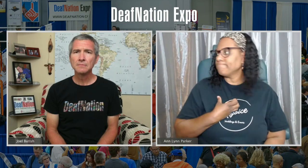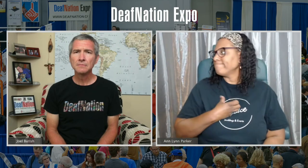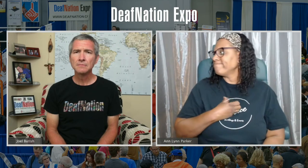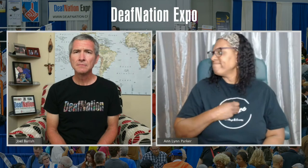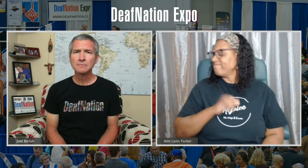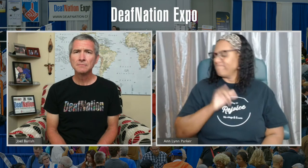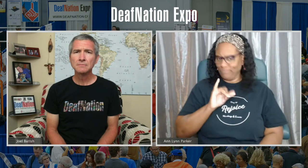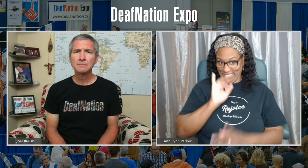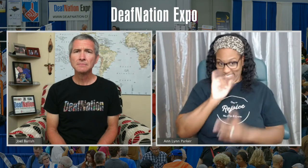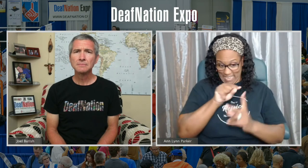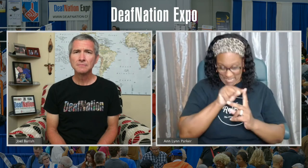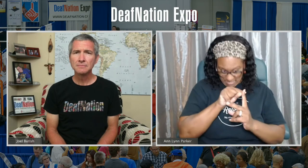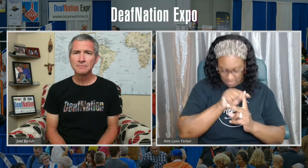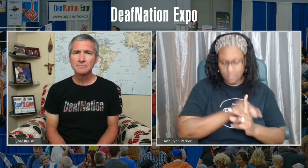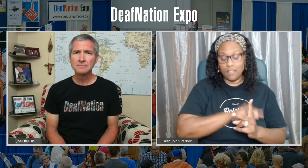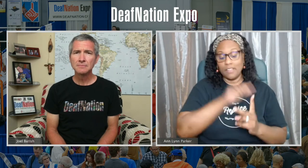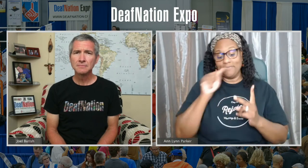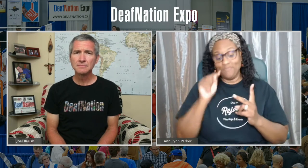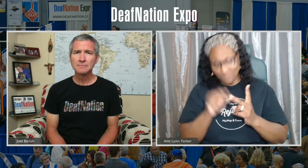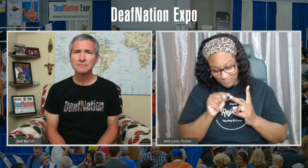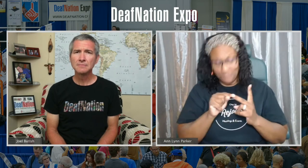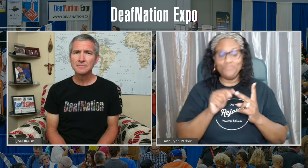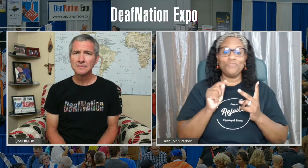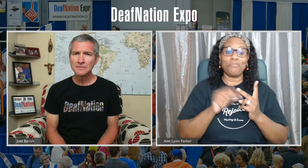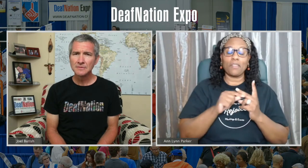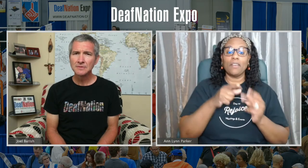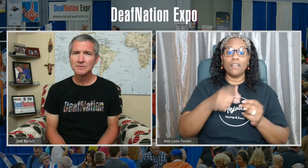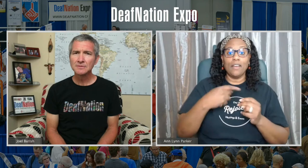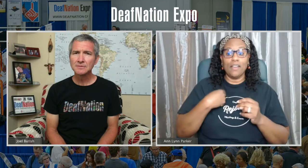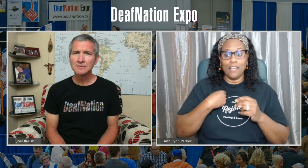I had to accept that, and then there's another story.